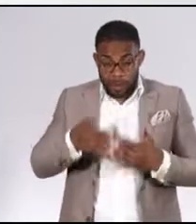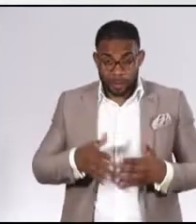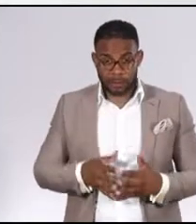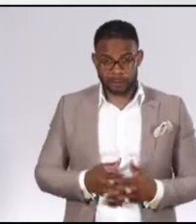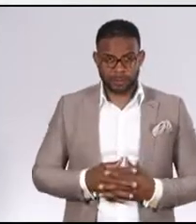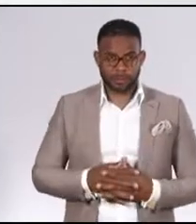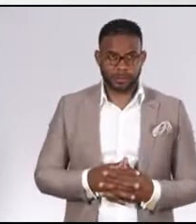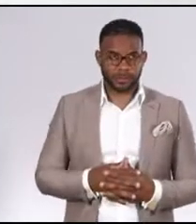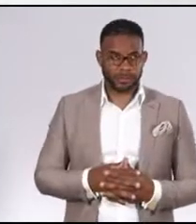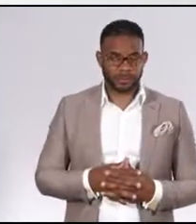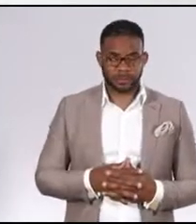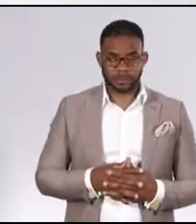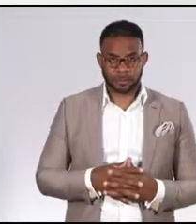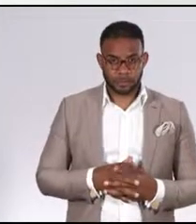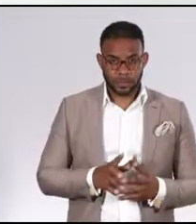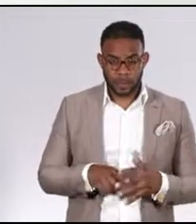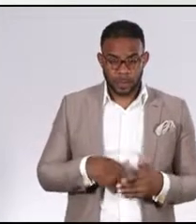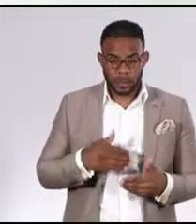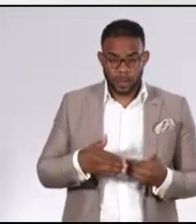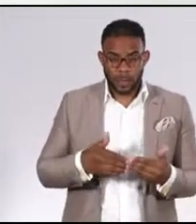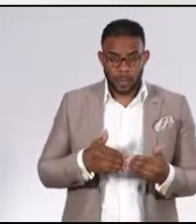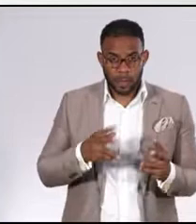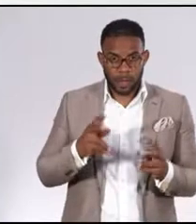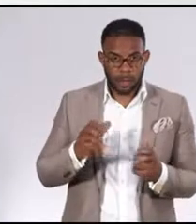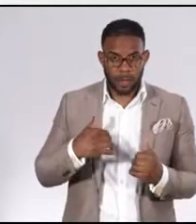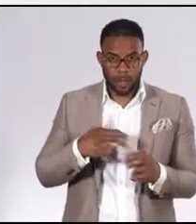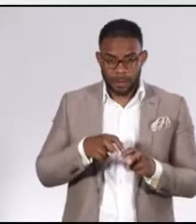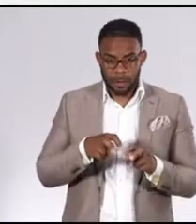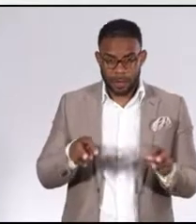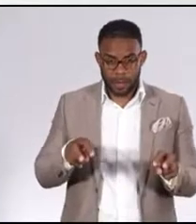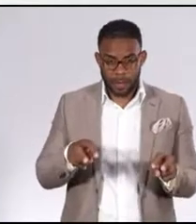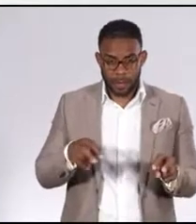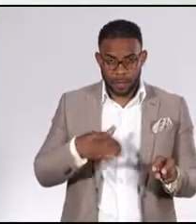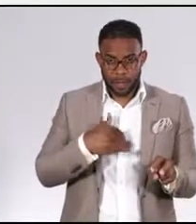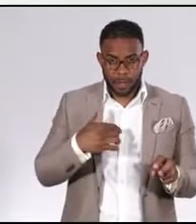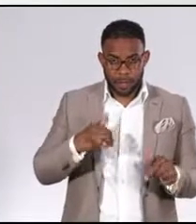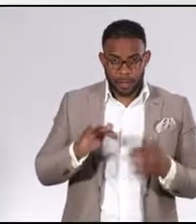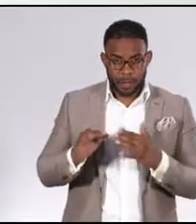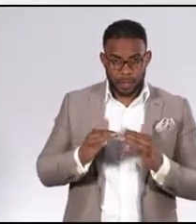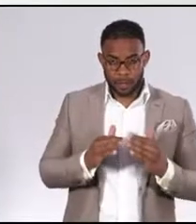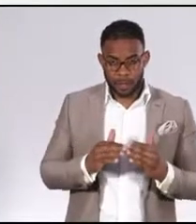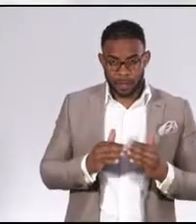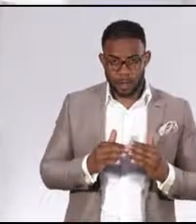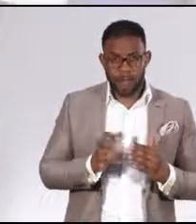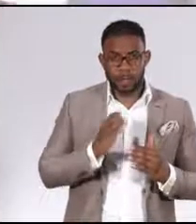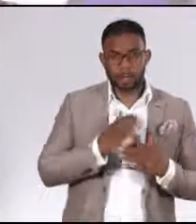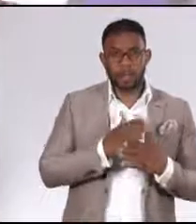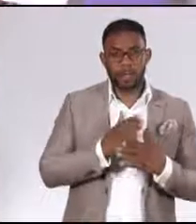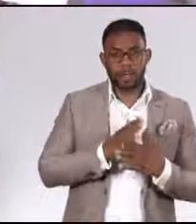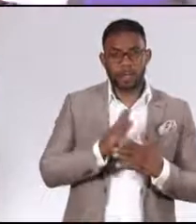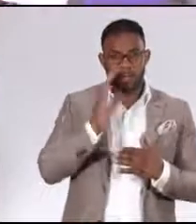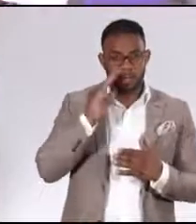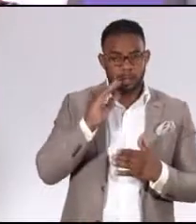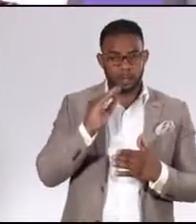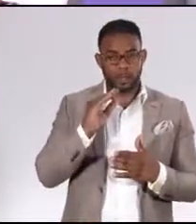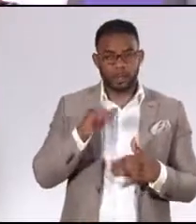so To get us started on this topic, we have a panel of members of this community are gonna be sharing their experiences of living with hearing loss.